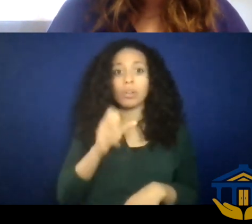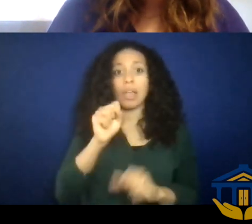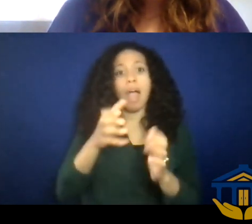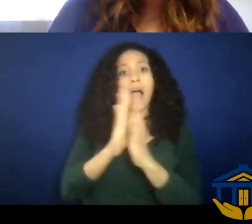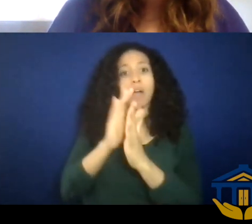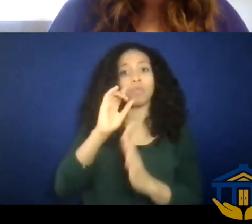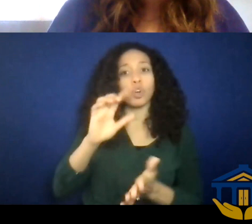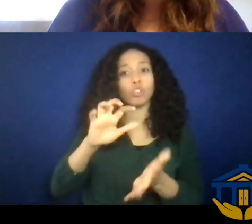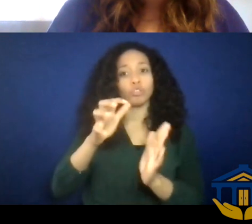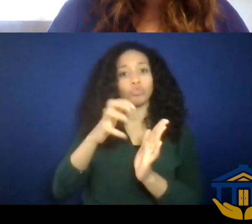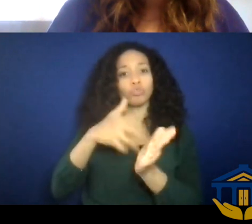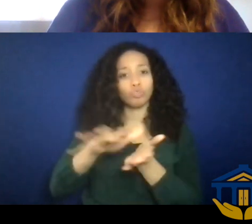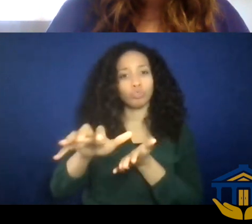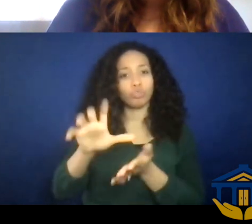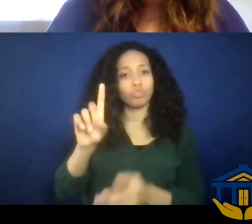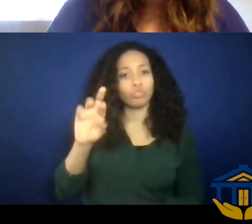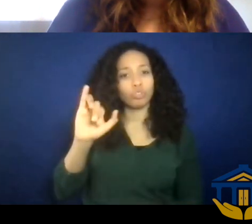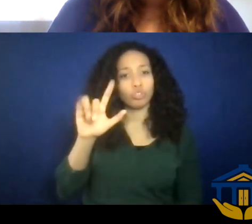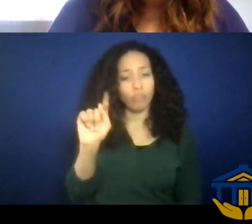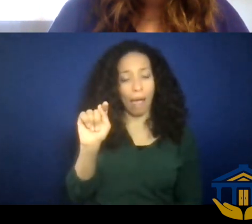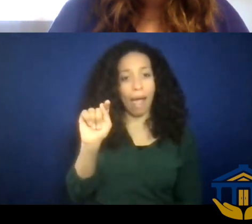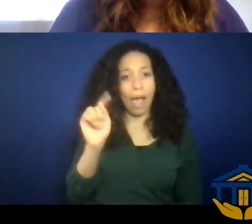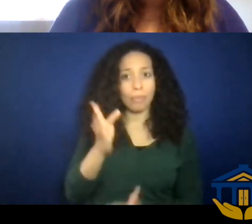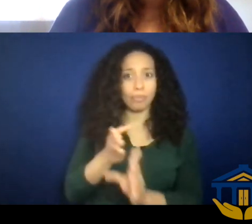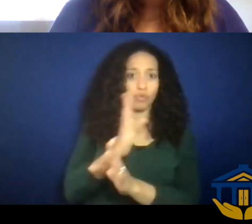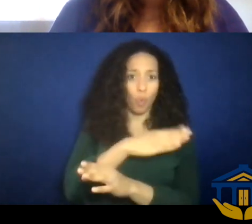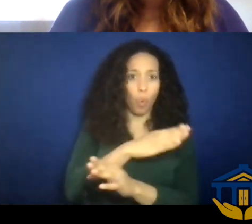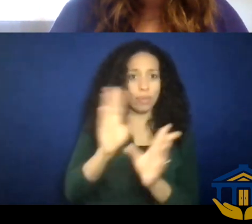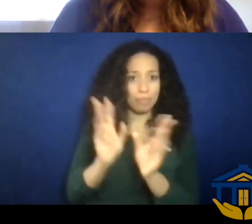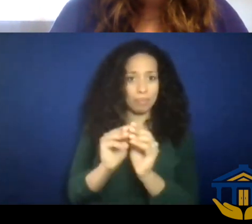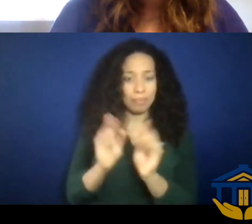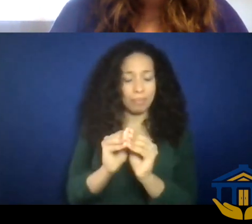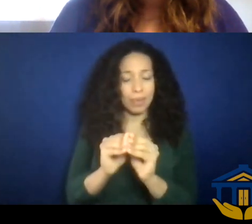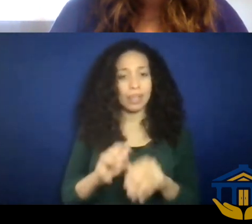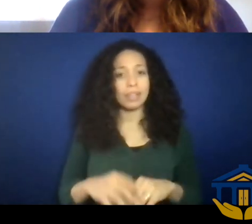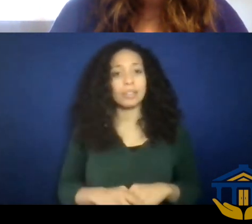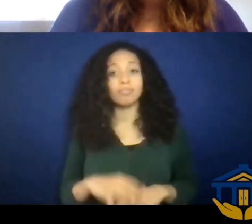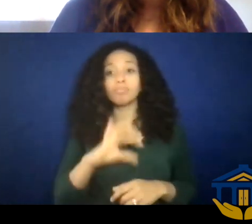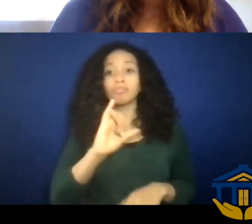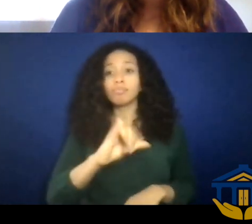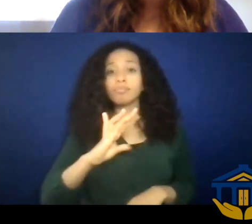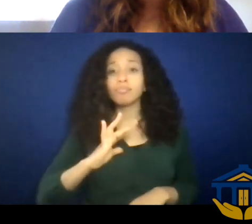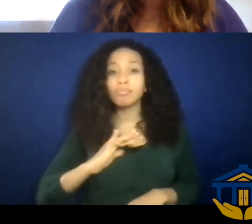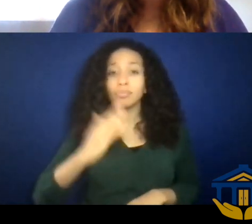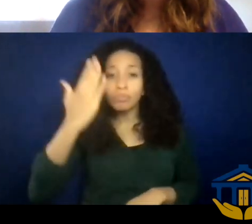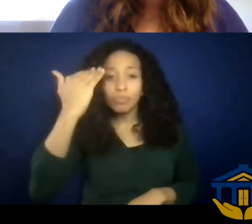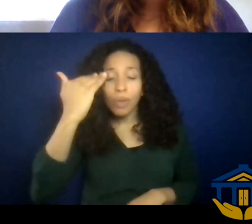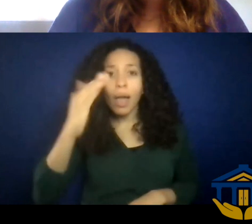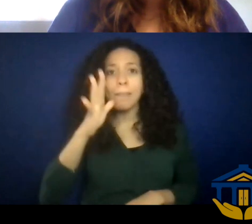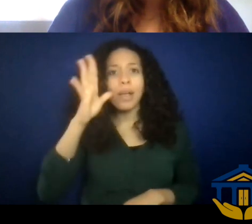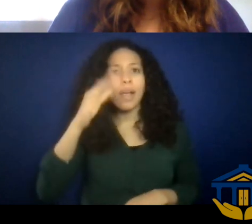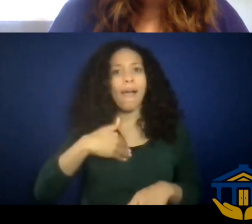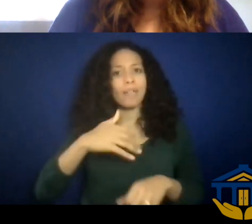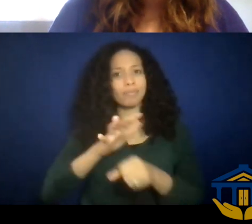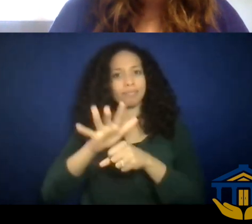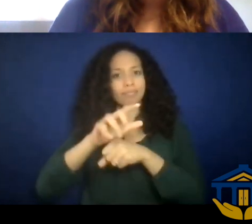I like that because parents have the time and opportunity to read through and they're not